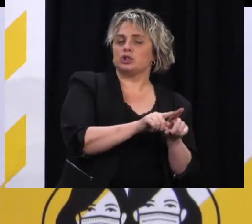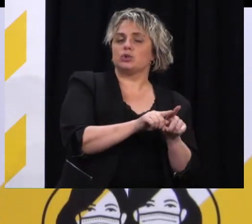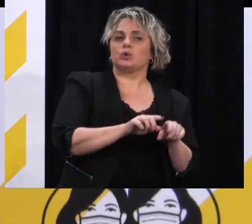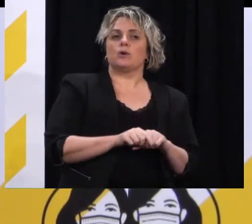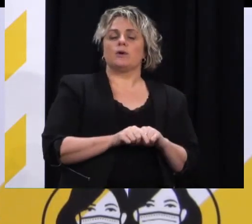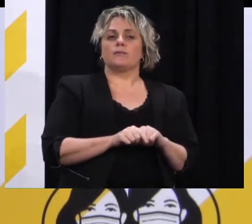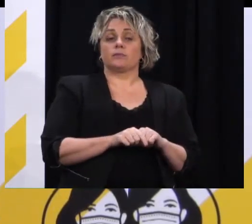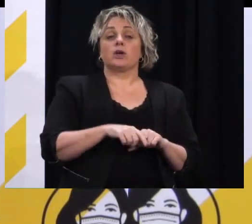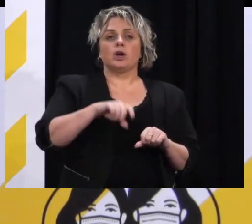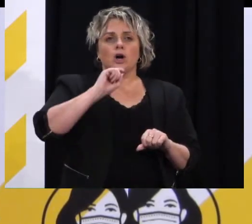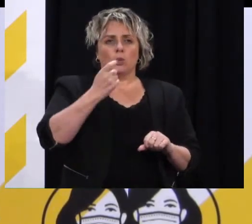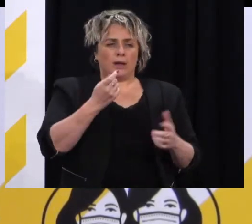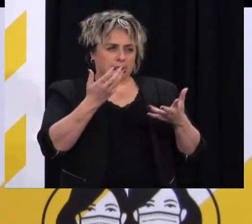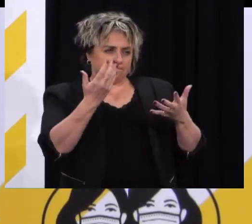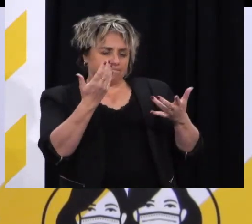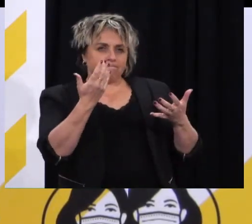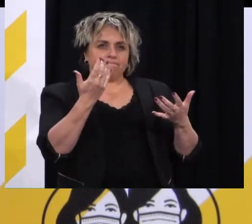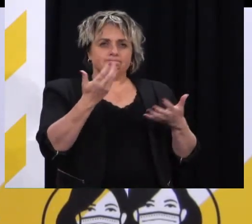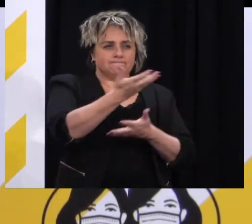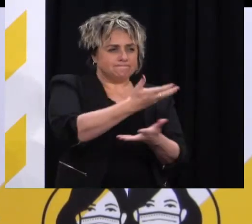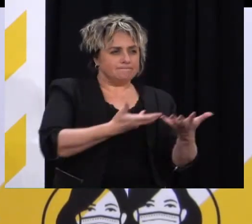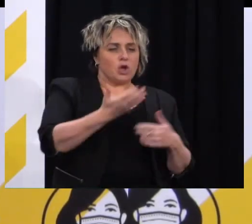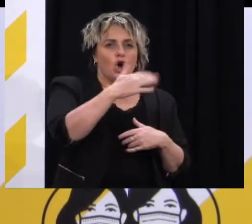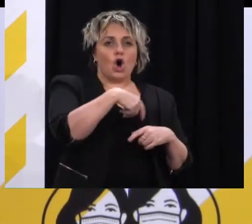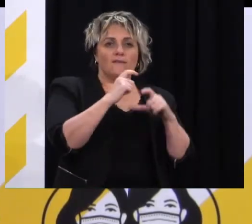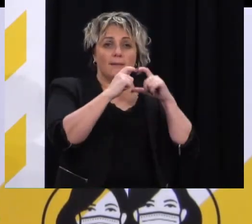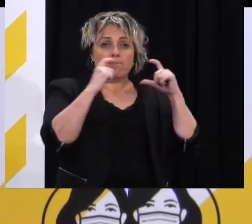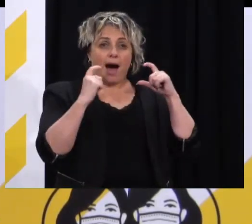2 settings and how they may need to be strengthened